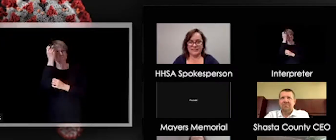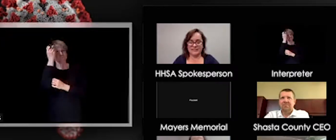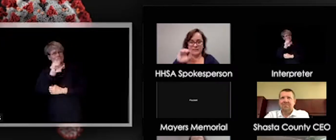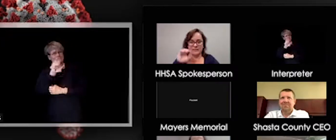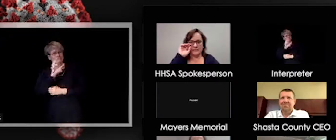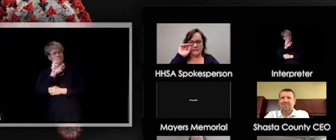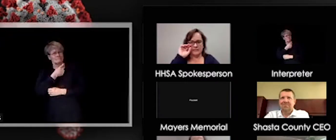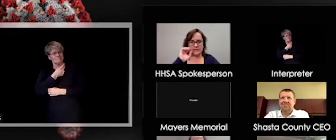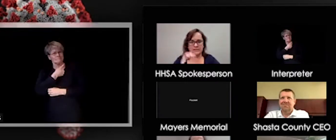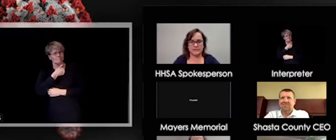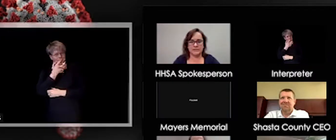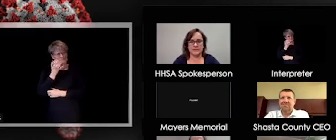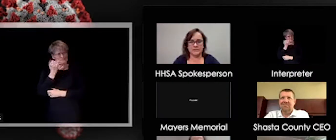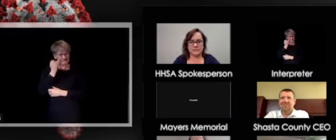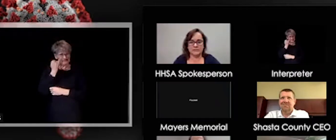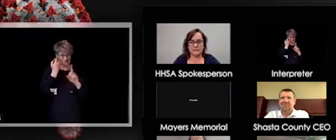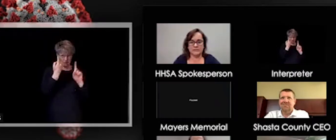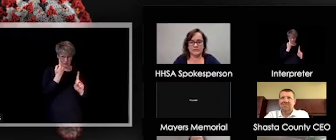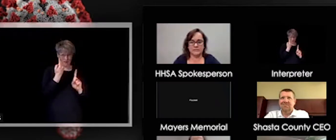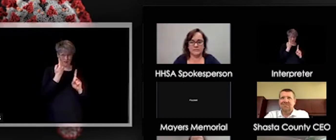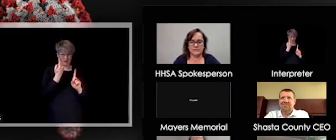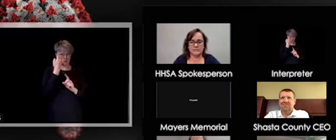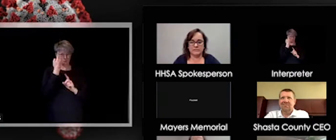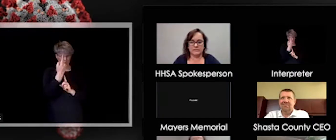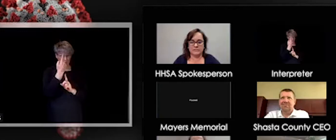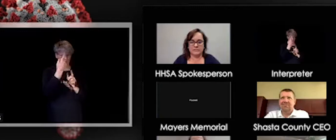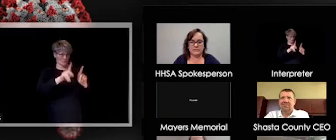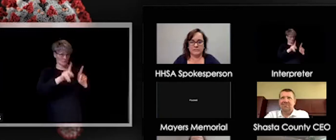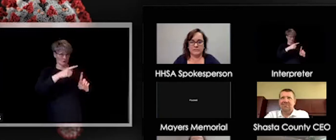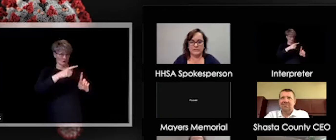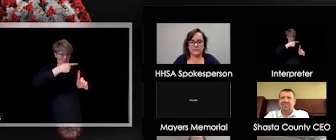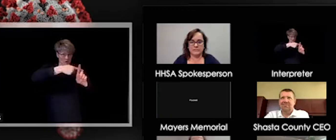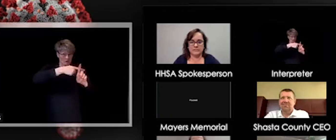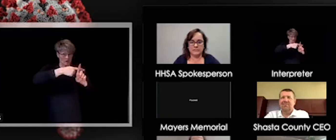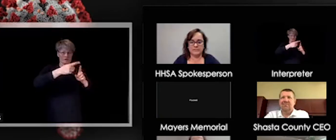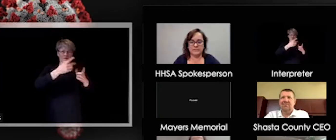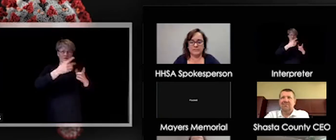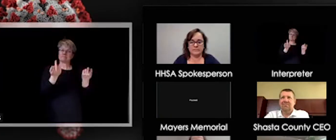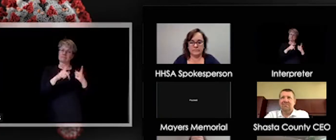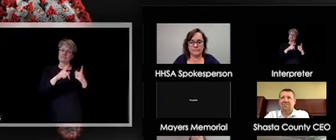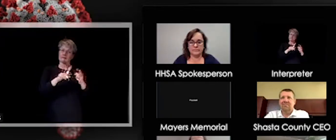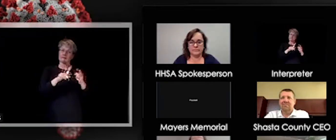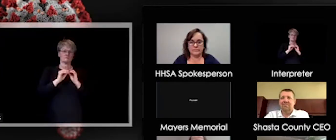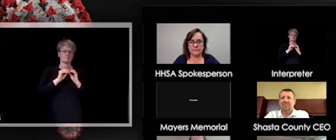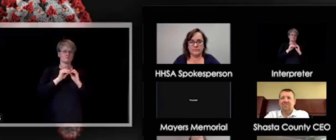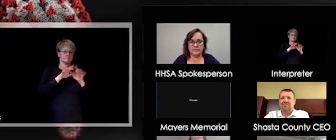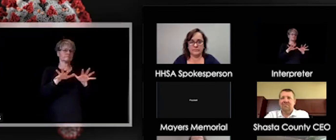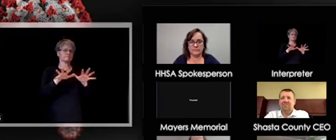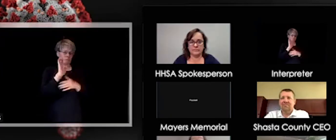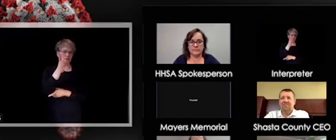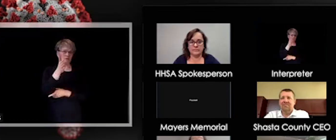if there were any positives in that group there’s going to be a bloom. But I appreciate